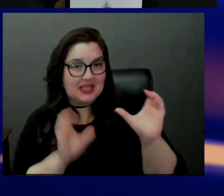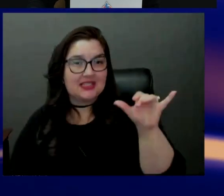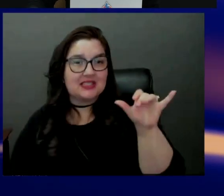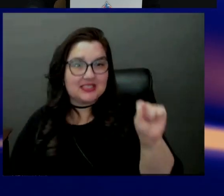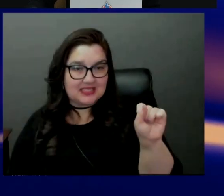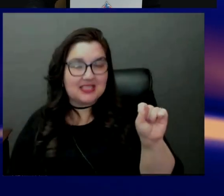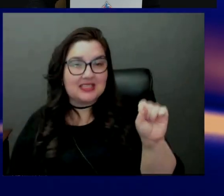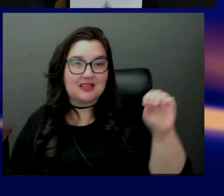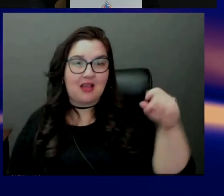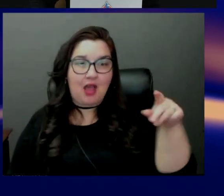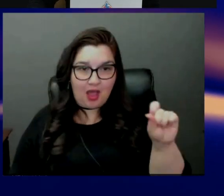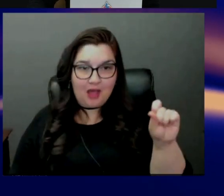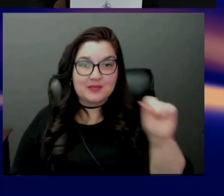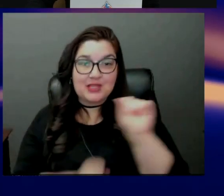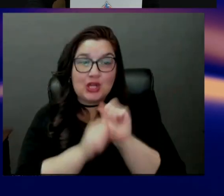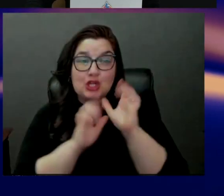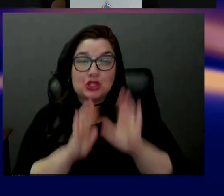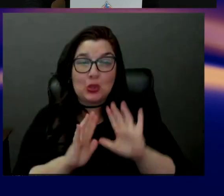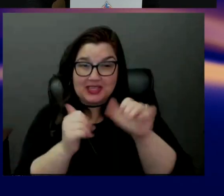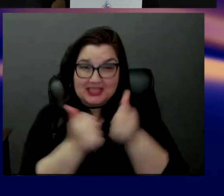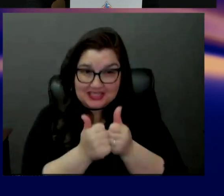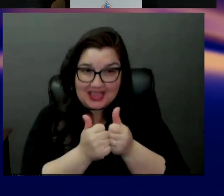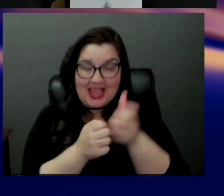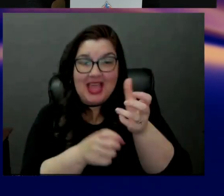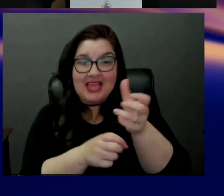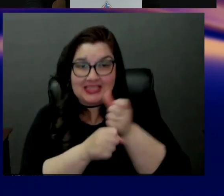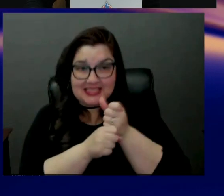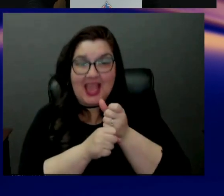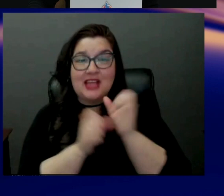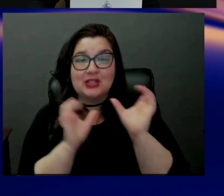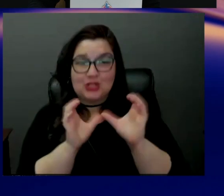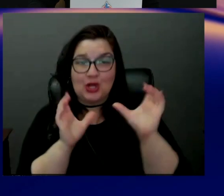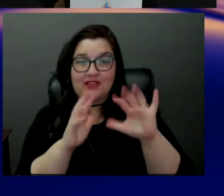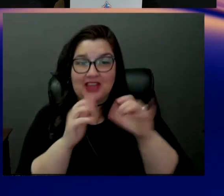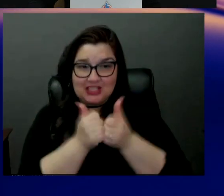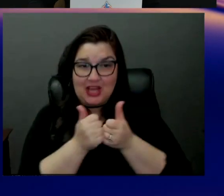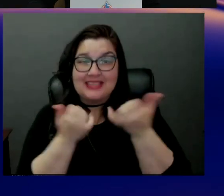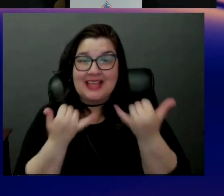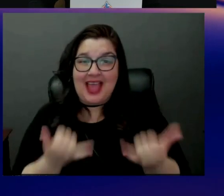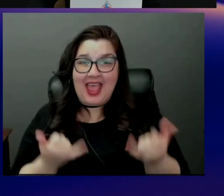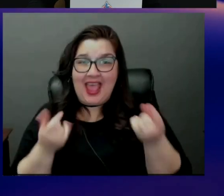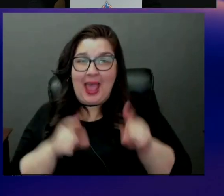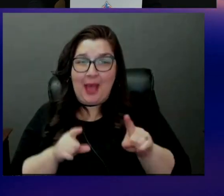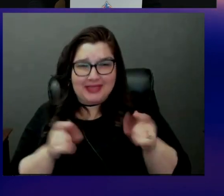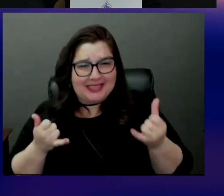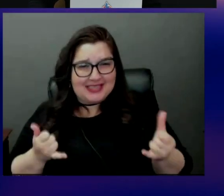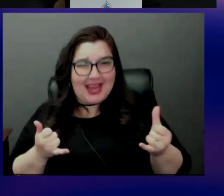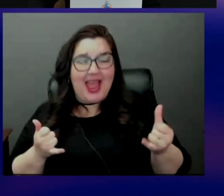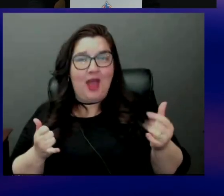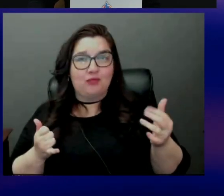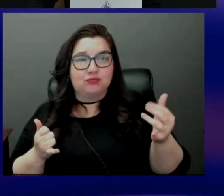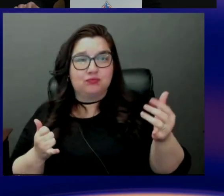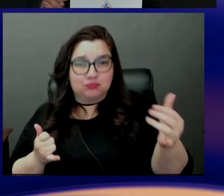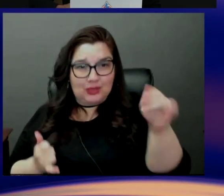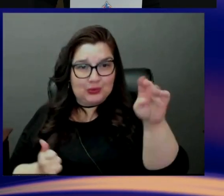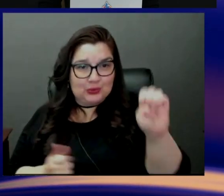This is the get certified challenge that's happening right now and it's happening until June 1st. We can see that right here.